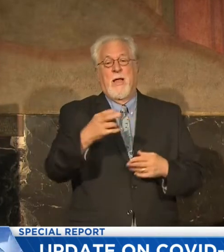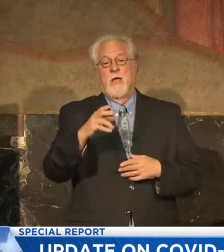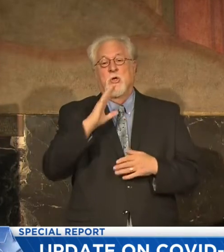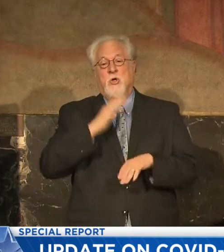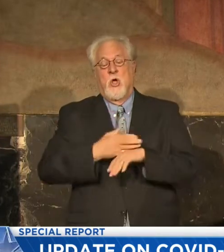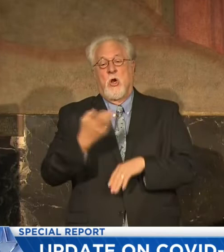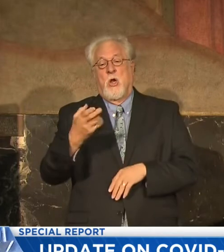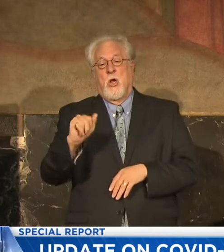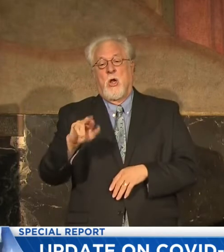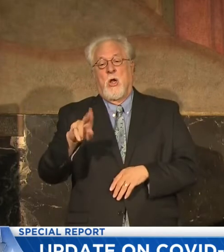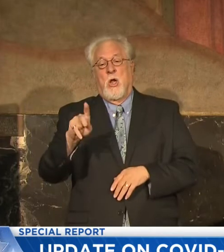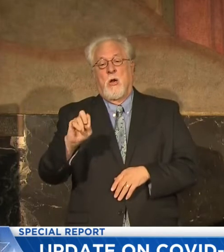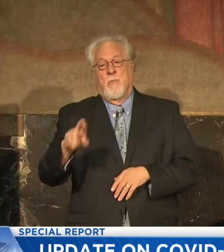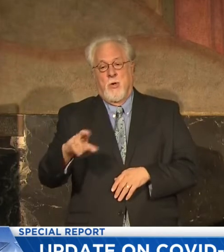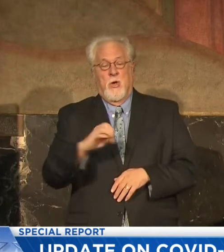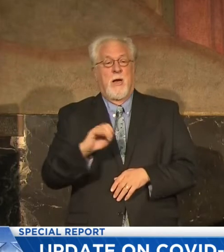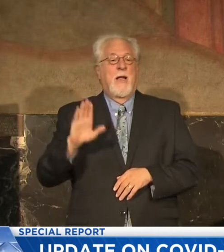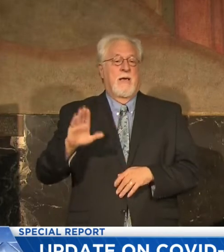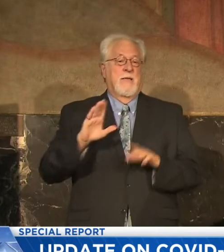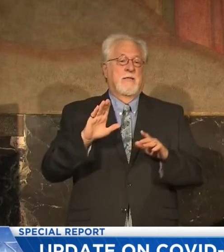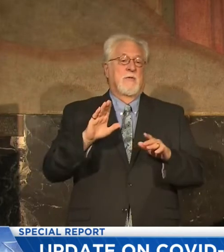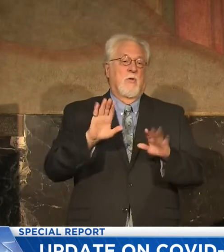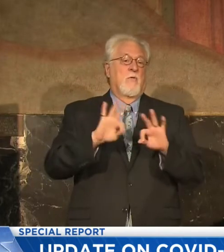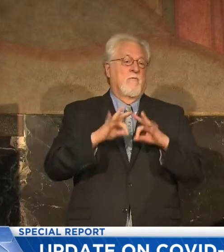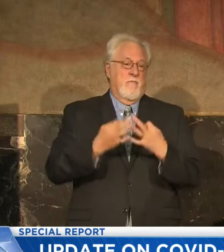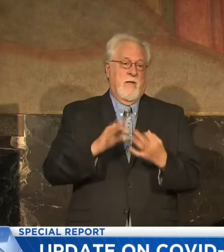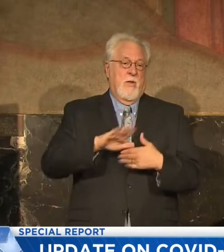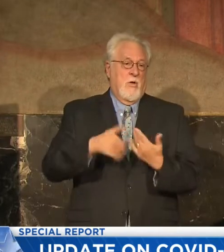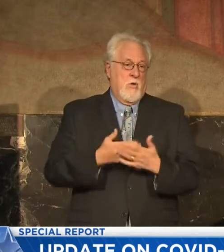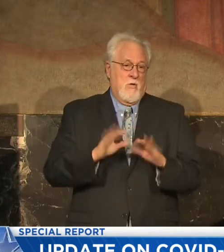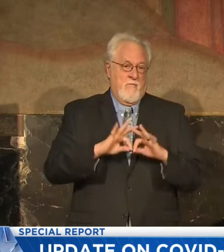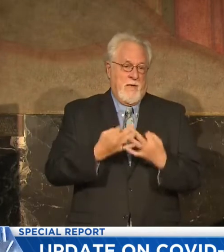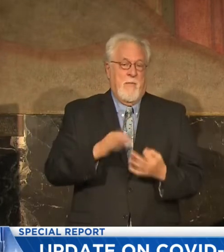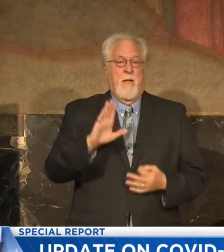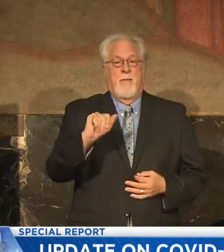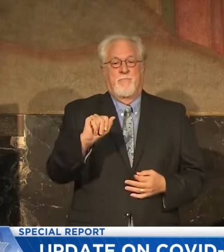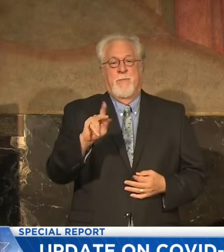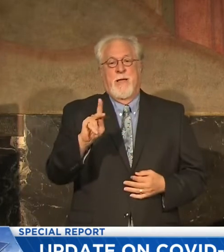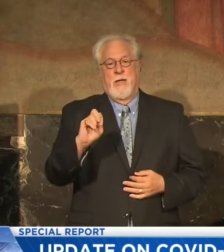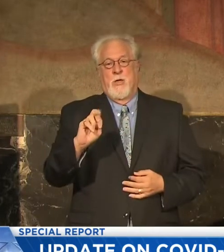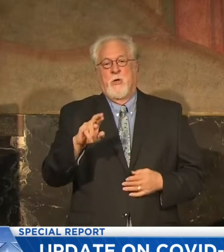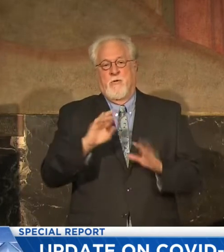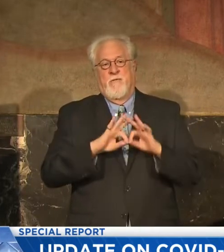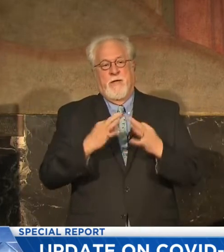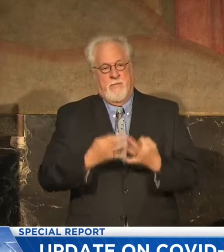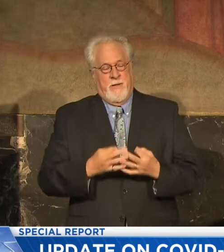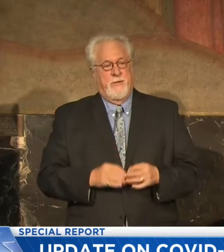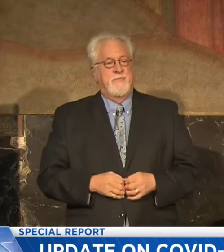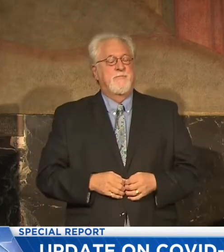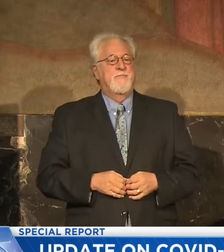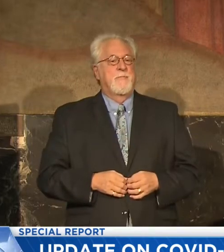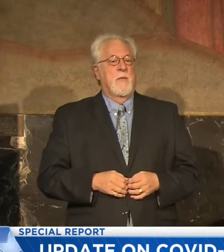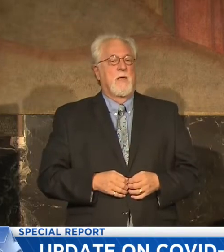JOIN ME AND DONNA IN PRAYING FOR HIS WIFE HEATHER, THEIR DAUGHTER